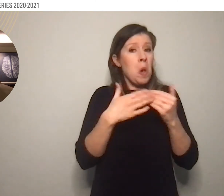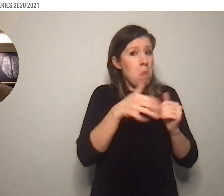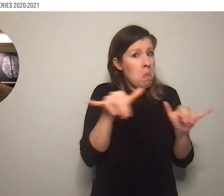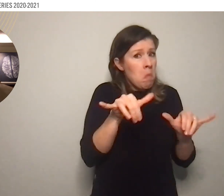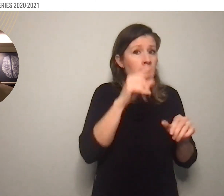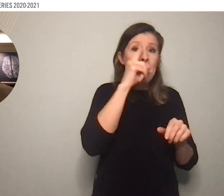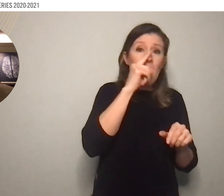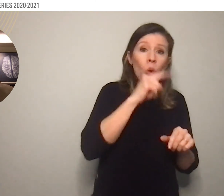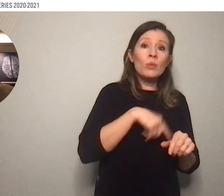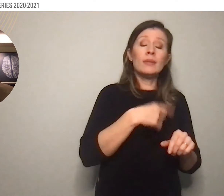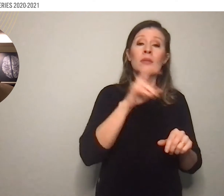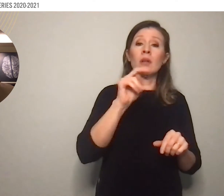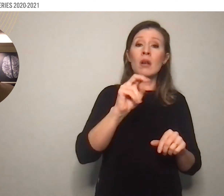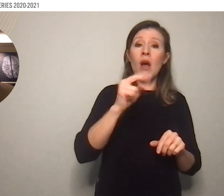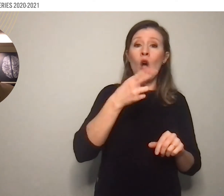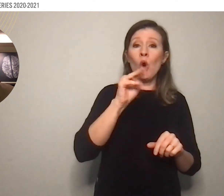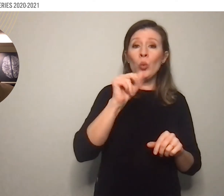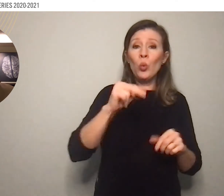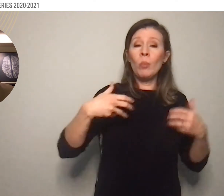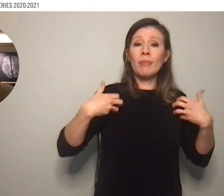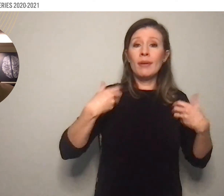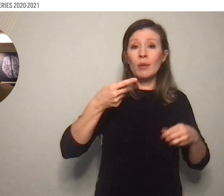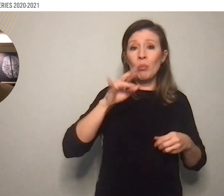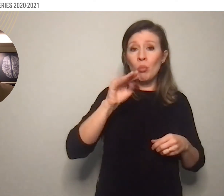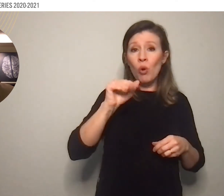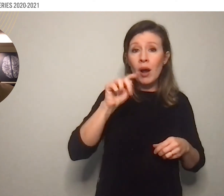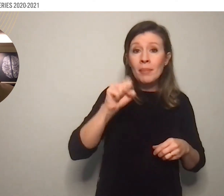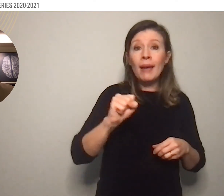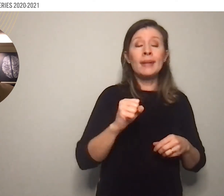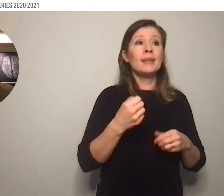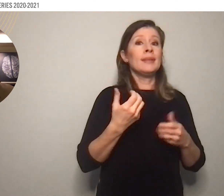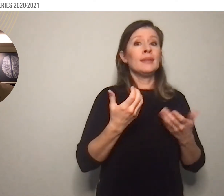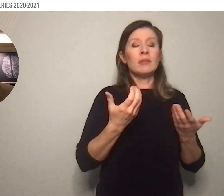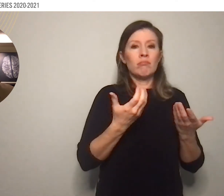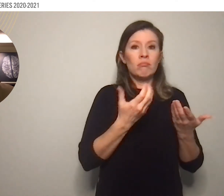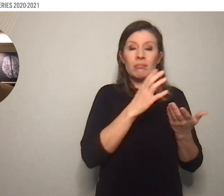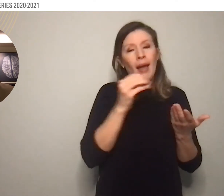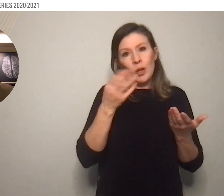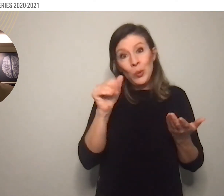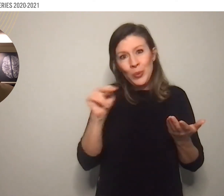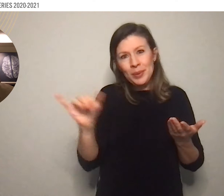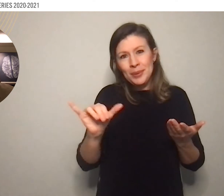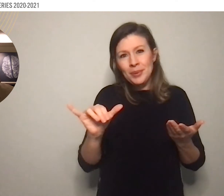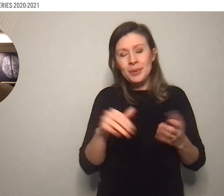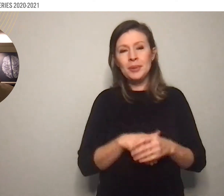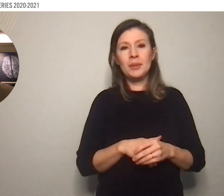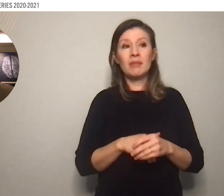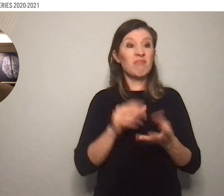models to non-human primates um,... and that is the same in humans as well. The overall network